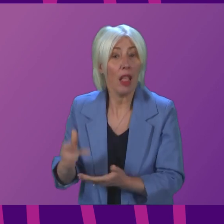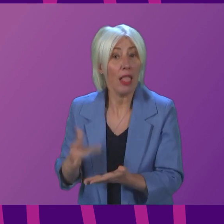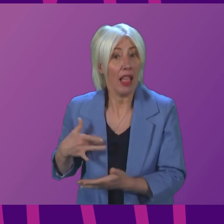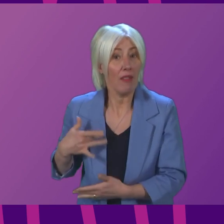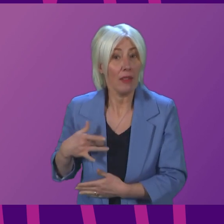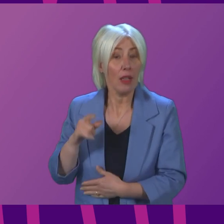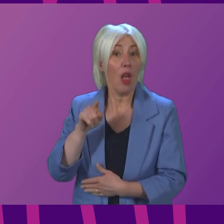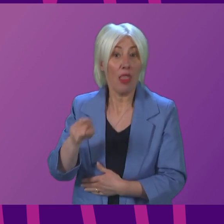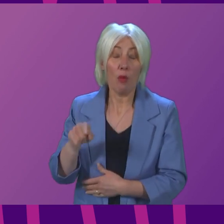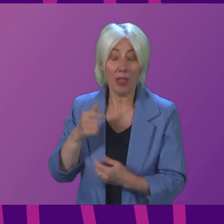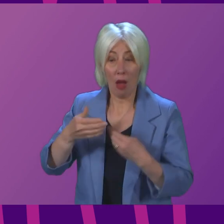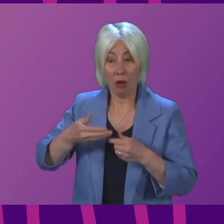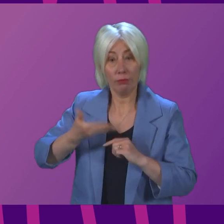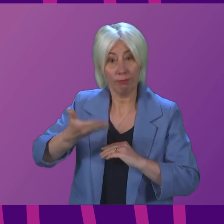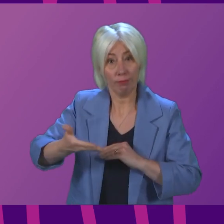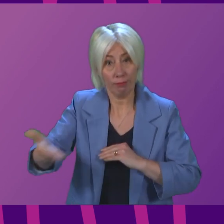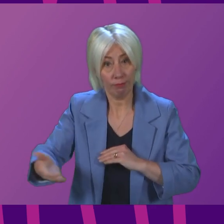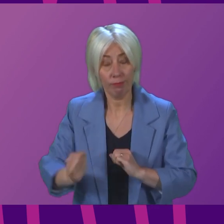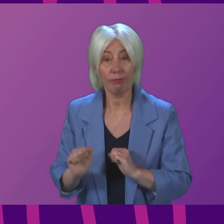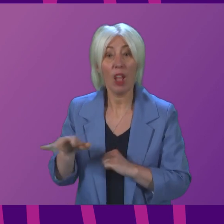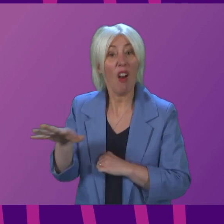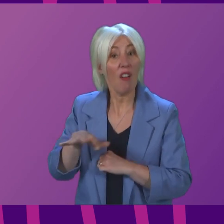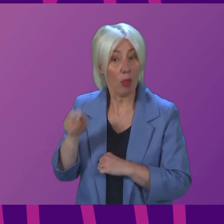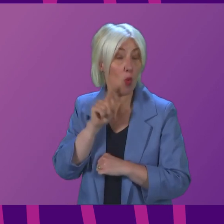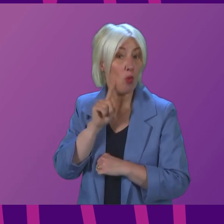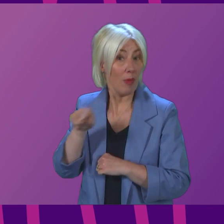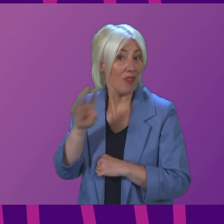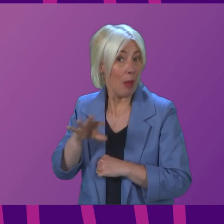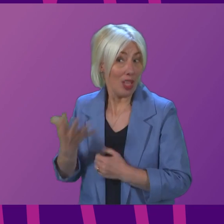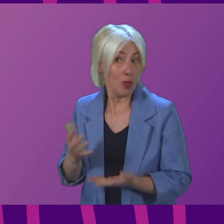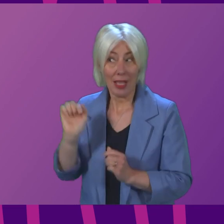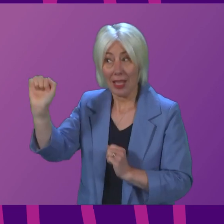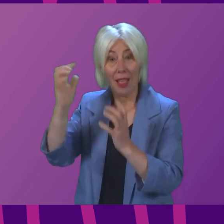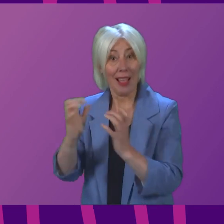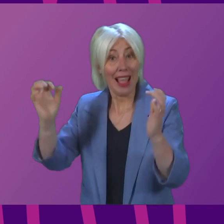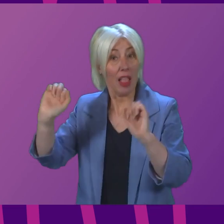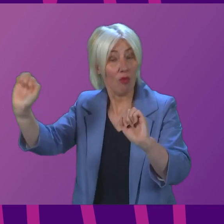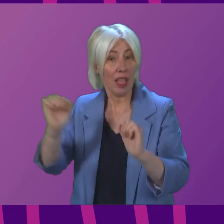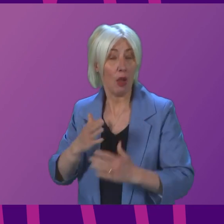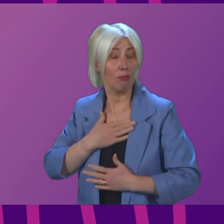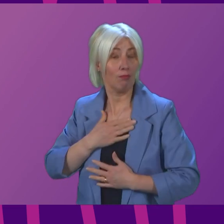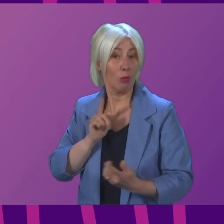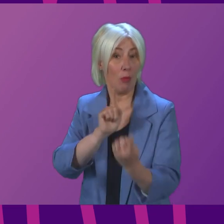As Louise’s family are in the gallery today—they look forward to meeting other MSPs after question